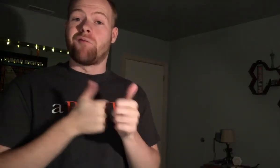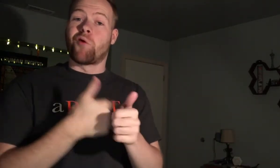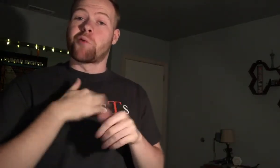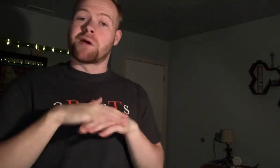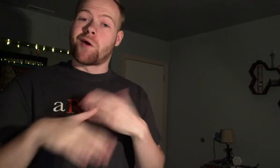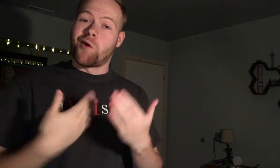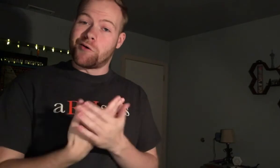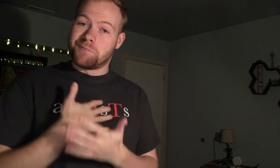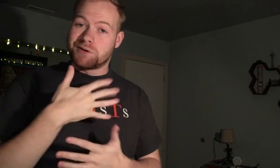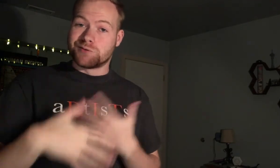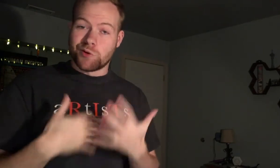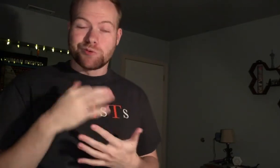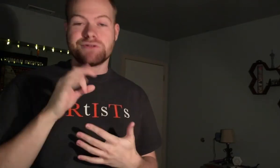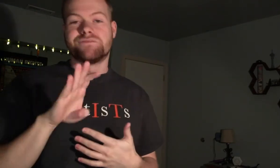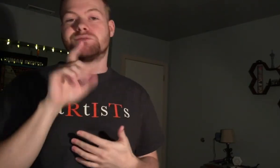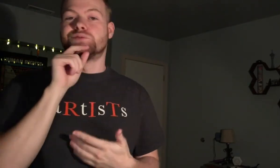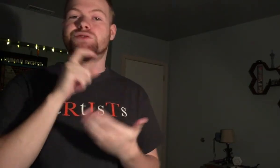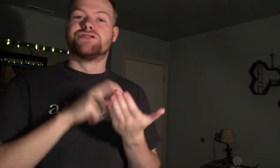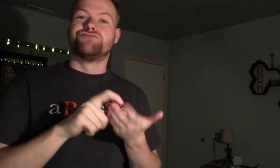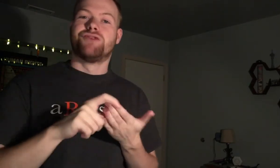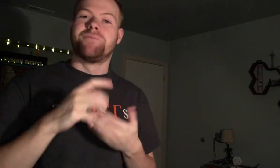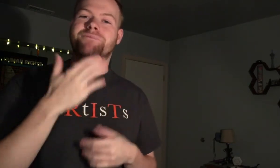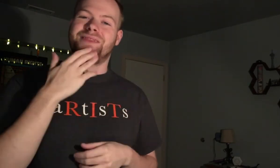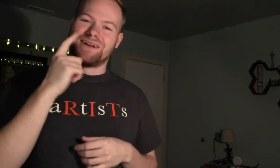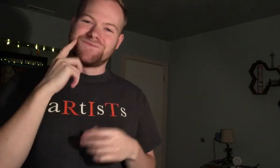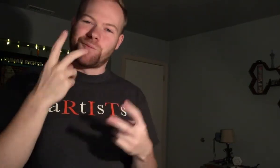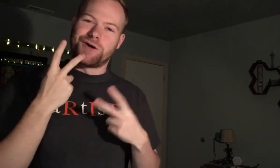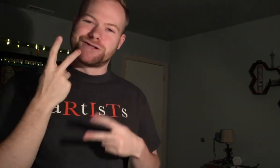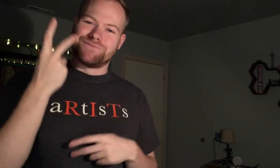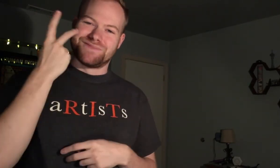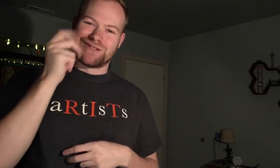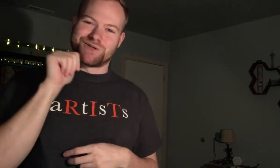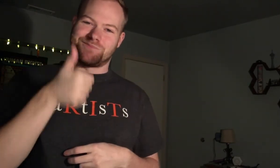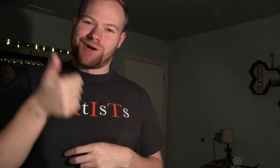Follow me on all my socials - Facebook, Twitter, Instagram. Thanks for watching, see you tomorrow.